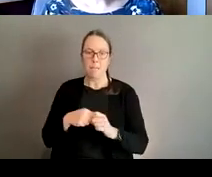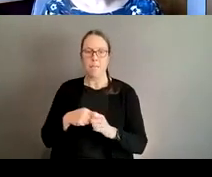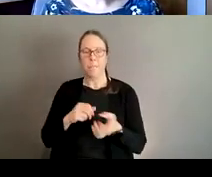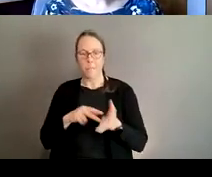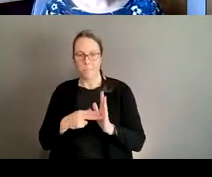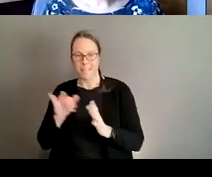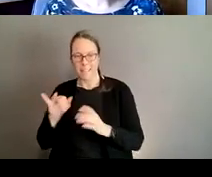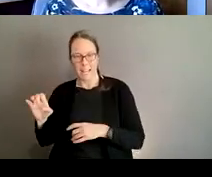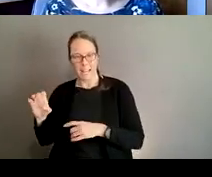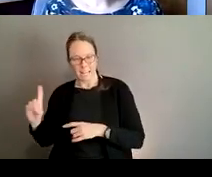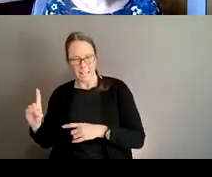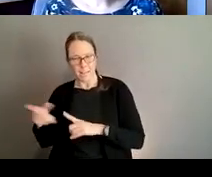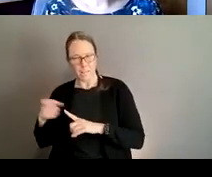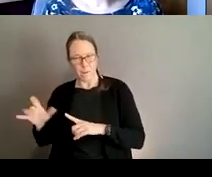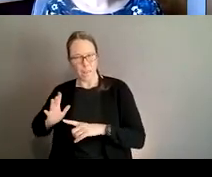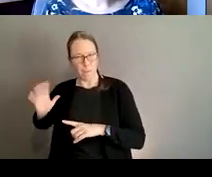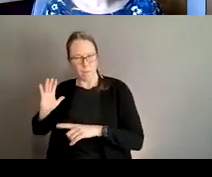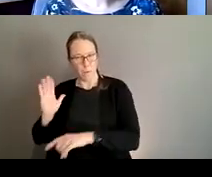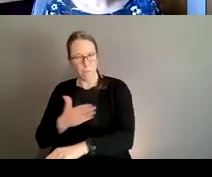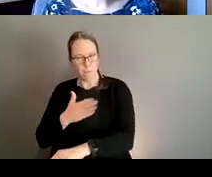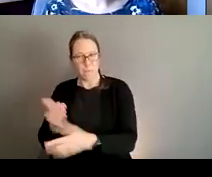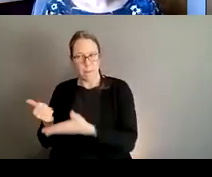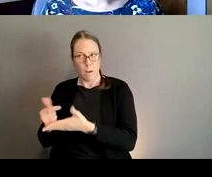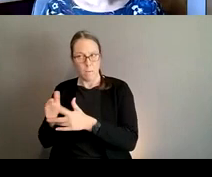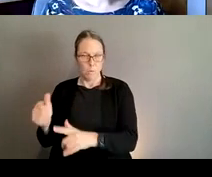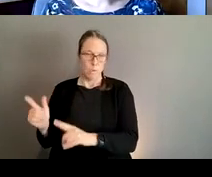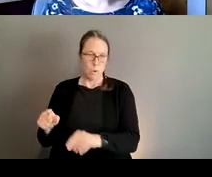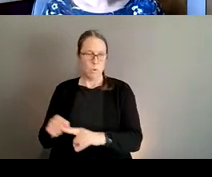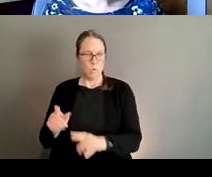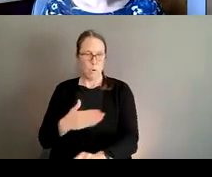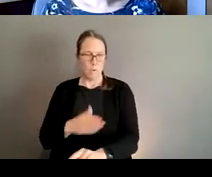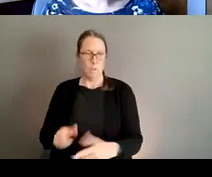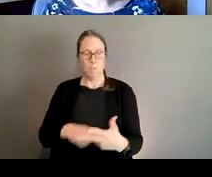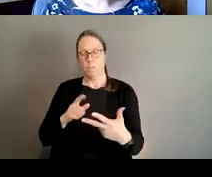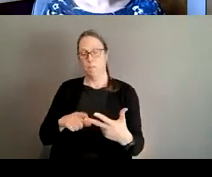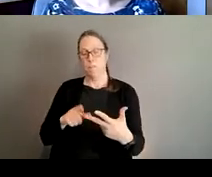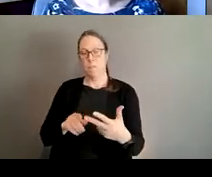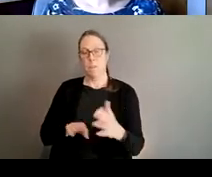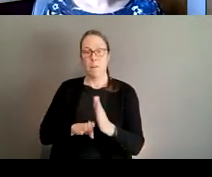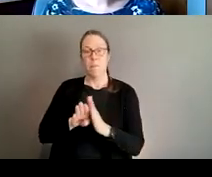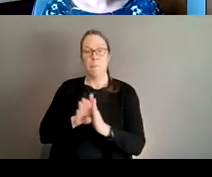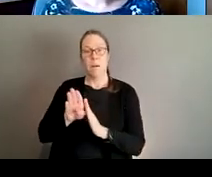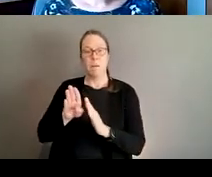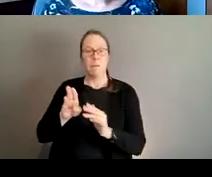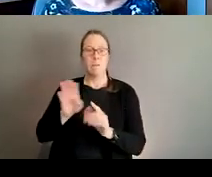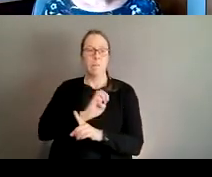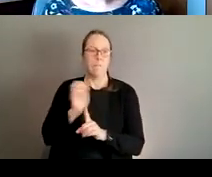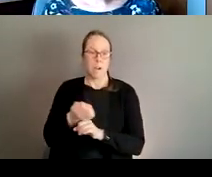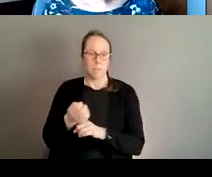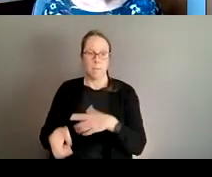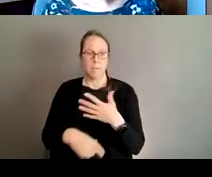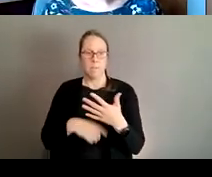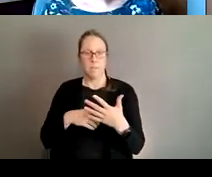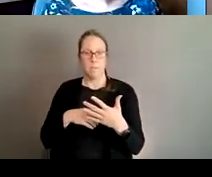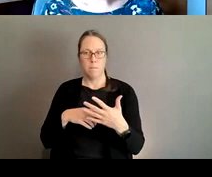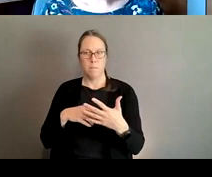Director by inviting him to help at a concert. The built environment. Which is the building